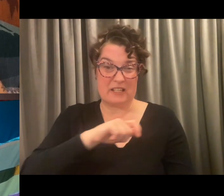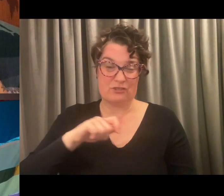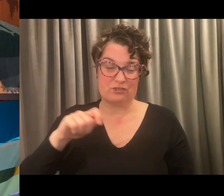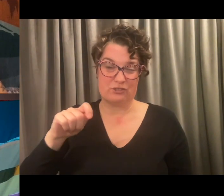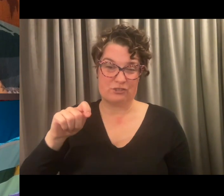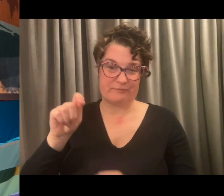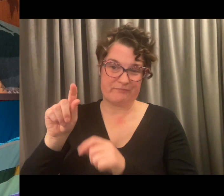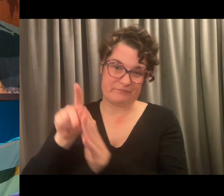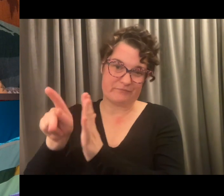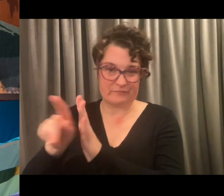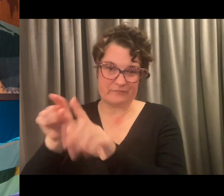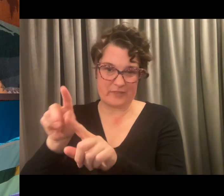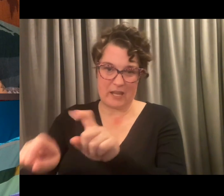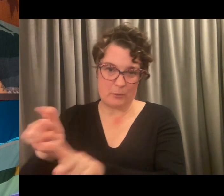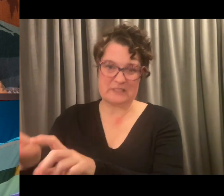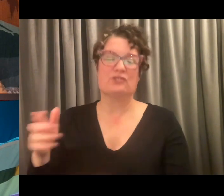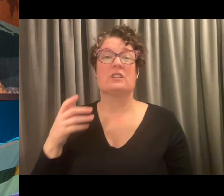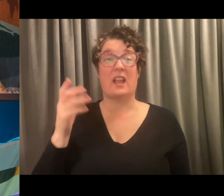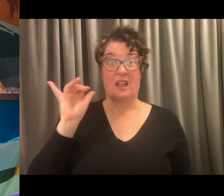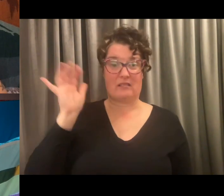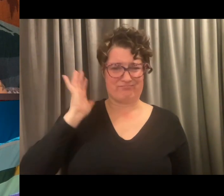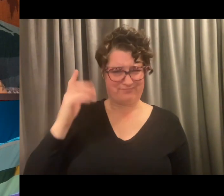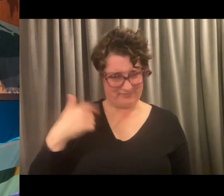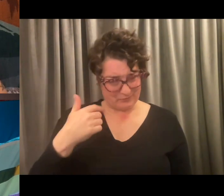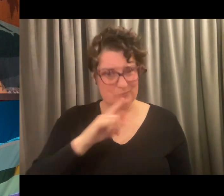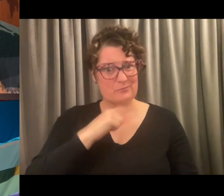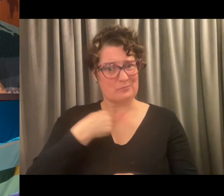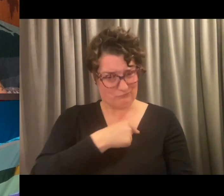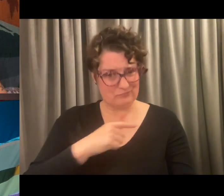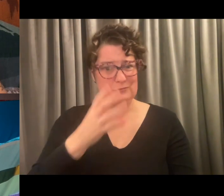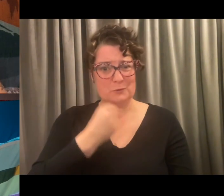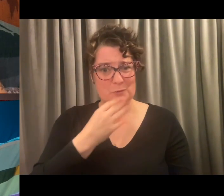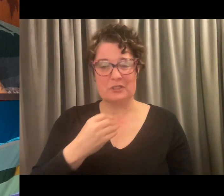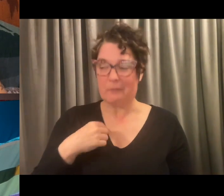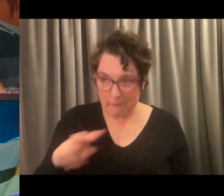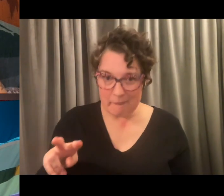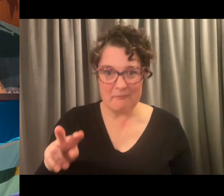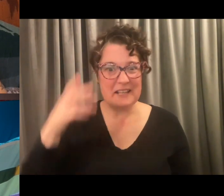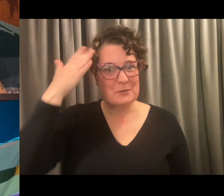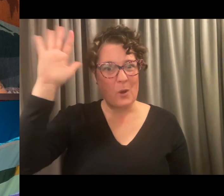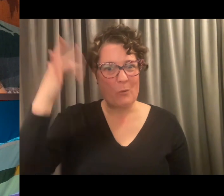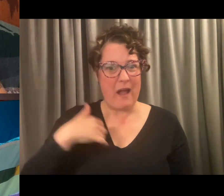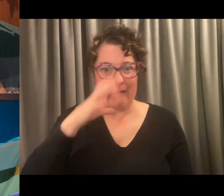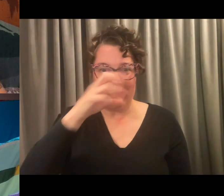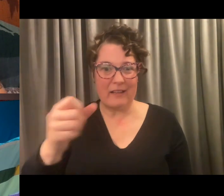Now I have my why and the perfect planner to start my exploration. I never knew where to start, but this planner was a great stepping stone and I